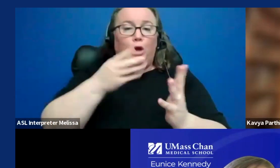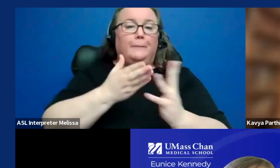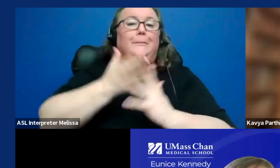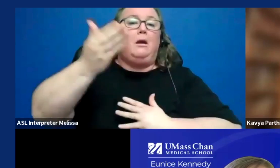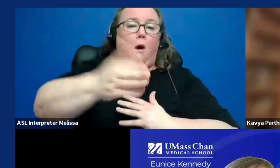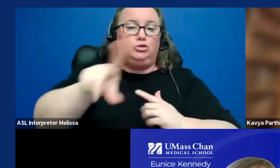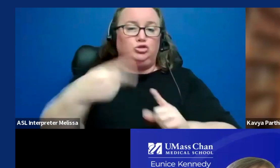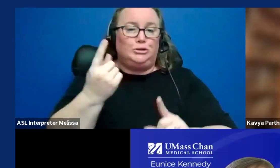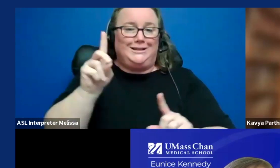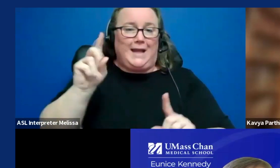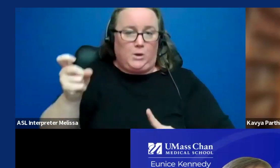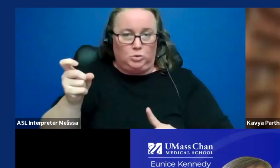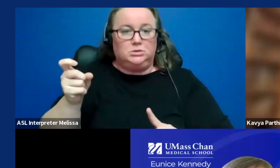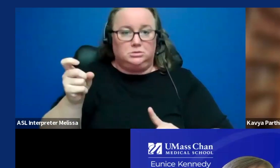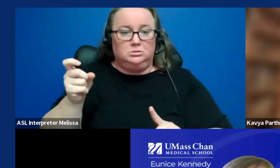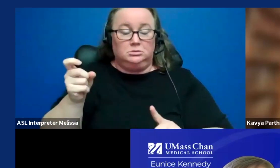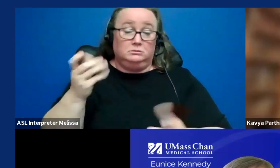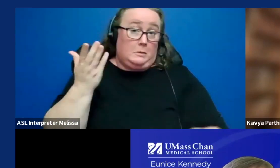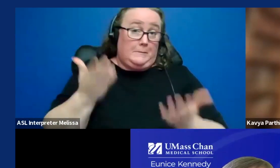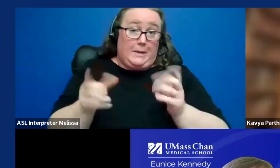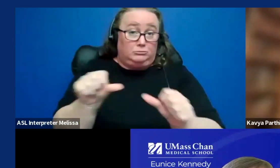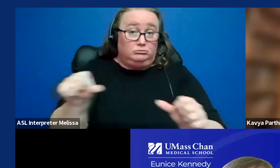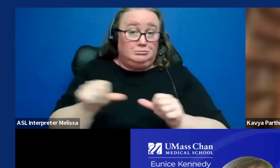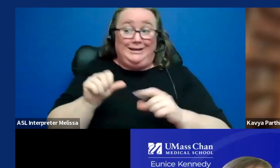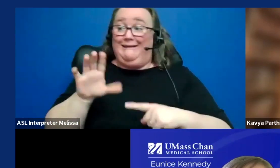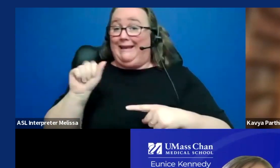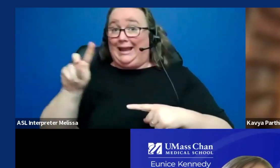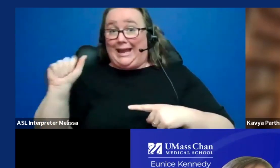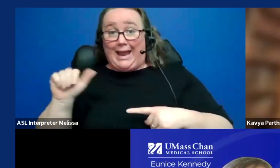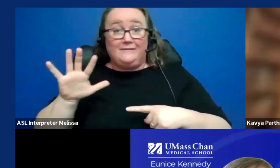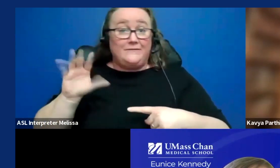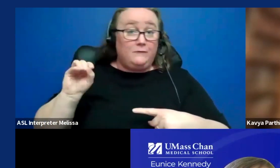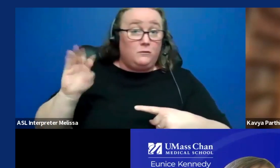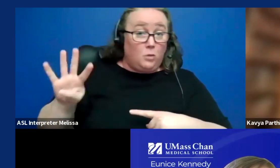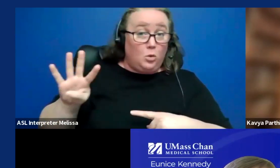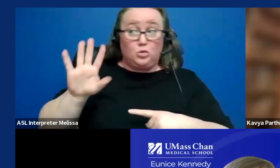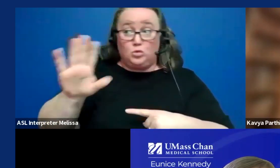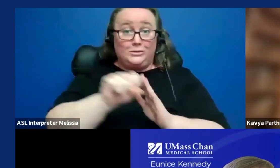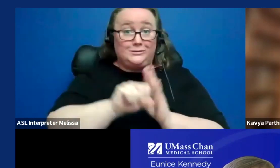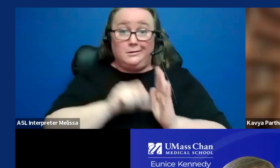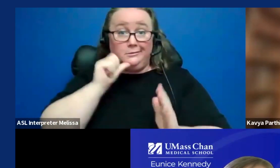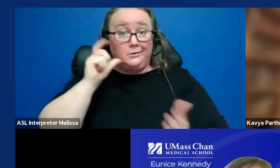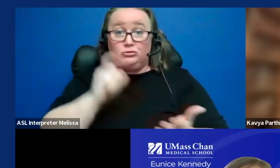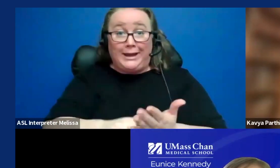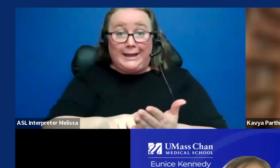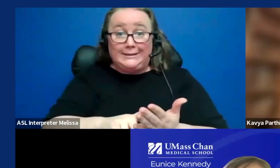a jurisdiction where the ADA and 504 in your state still doesn't recognize it, oftentimes we have found that there's